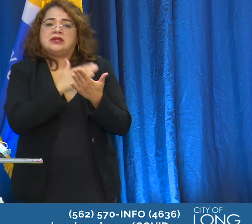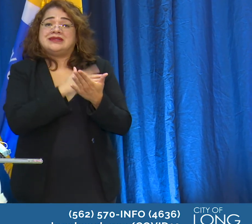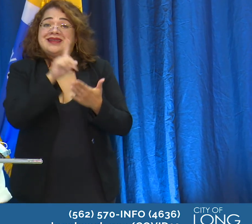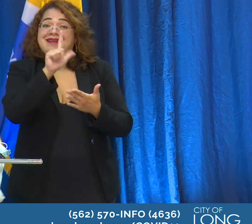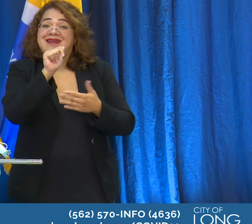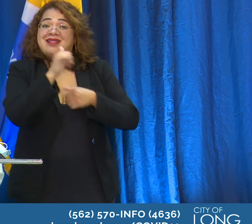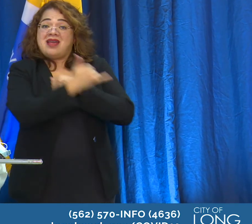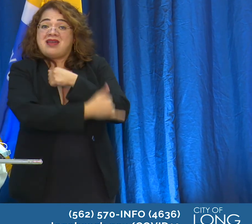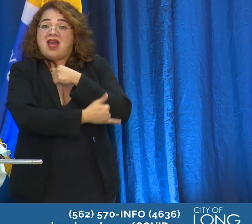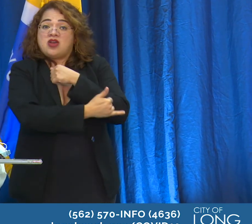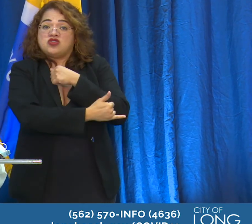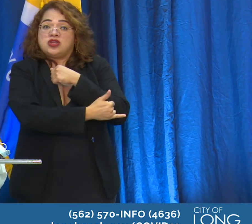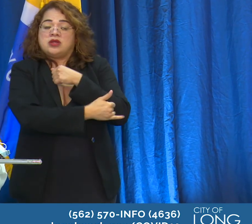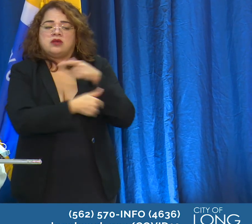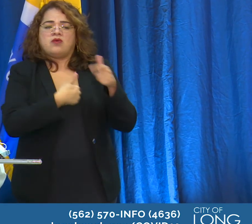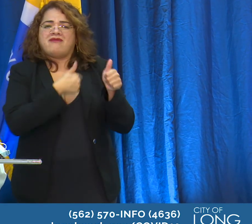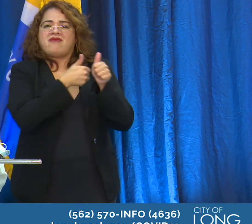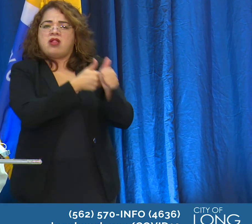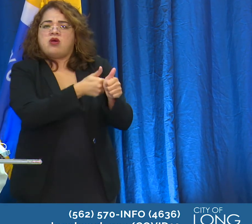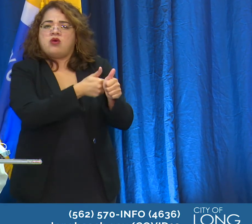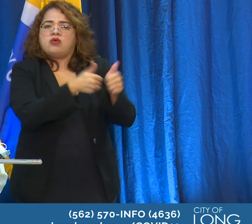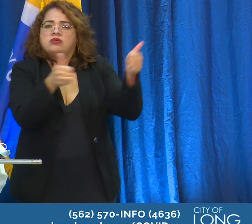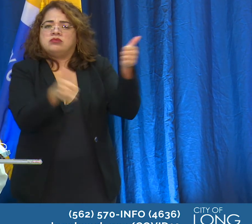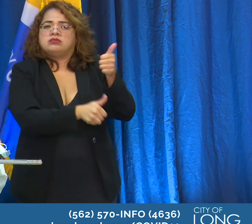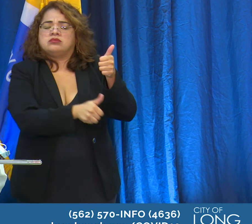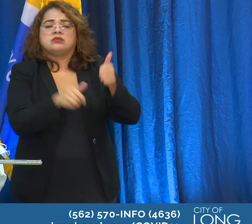the monitoring list, we're on the monitoring list with them, no matter what our data say.